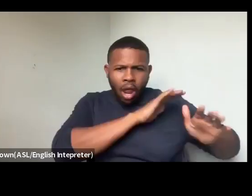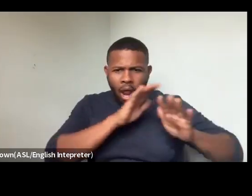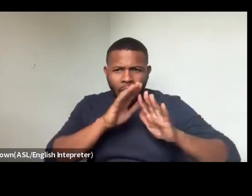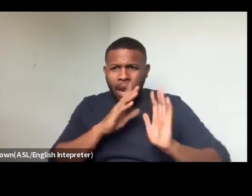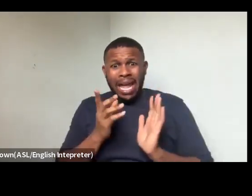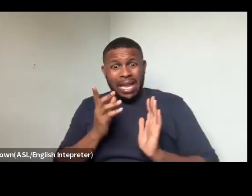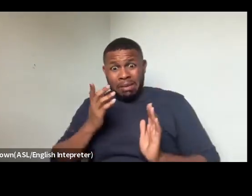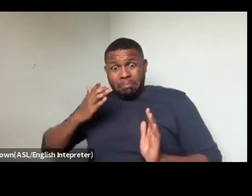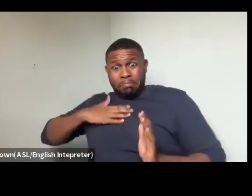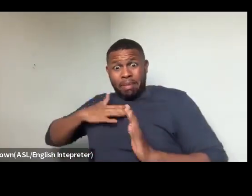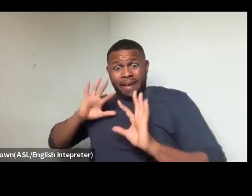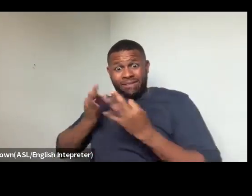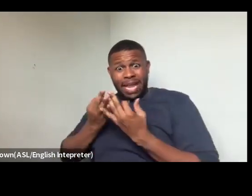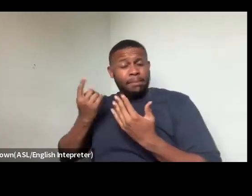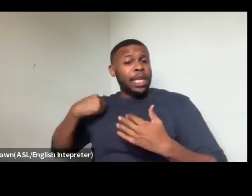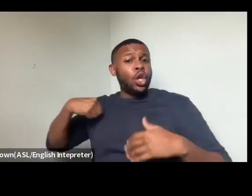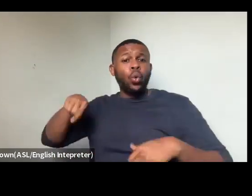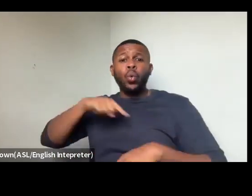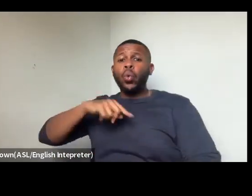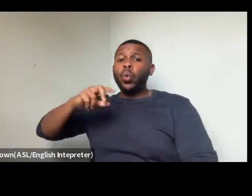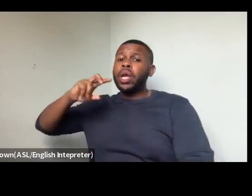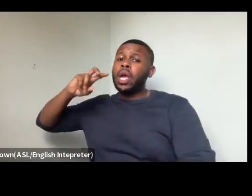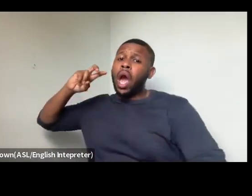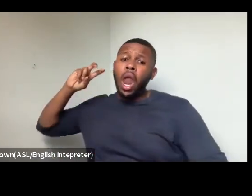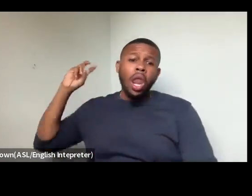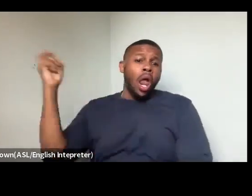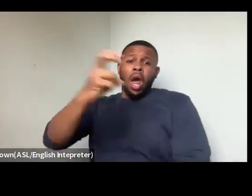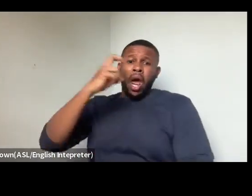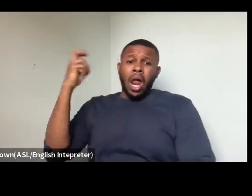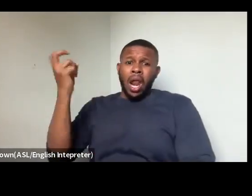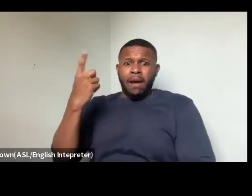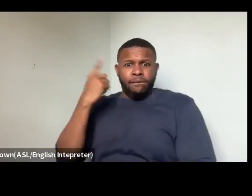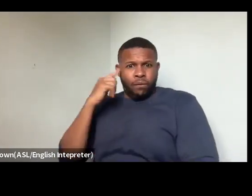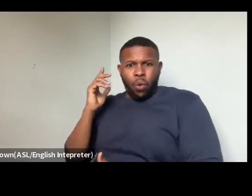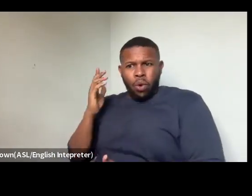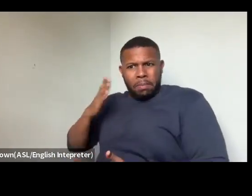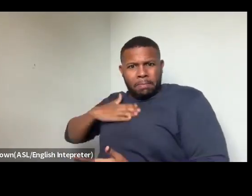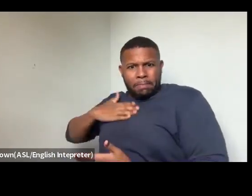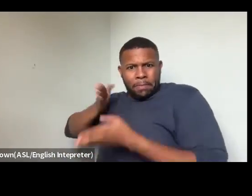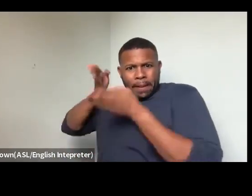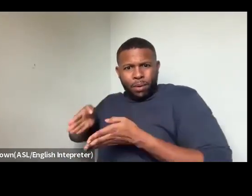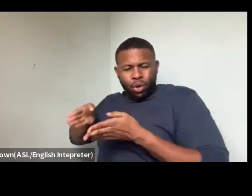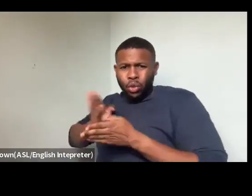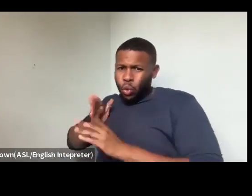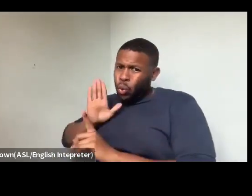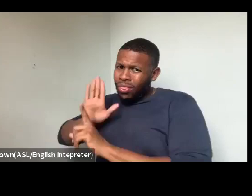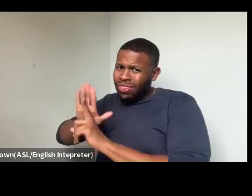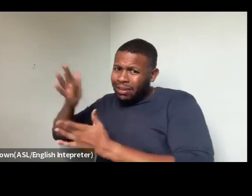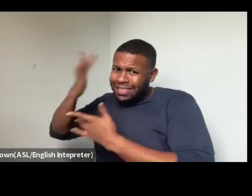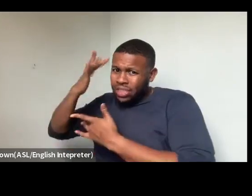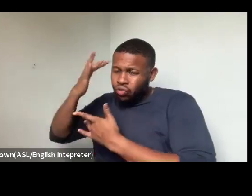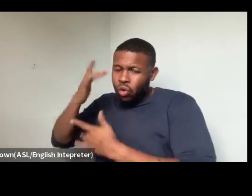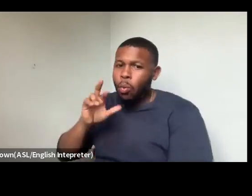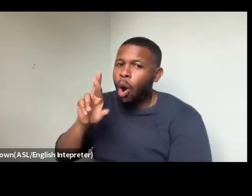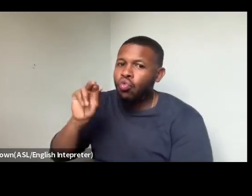COVID emergency? For those groups that are